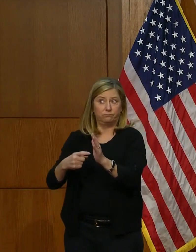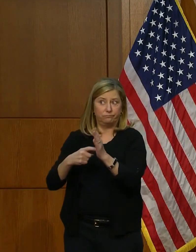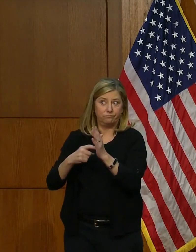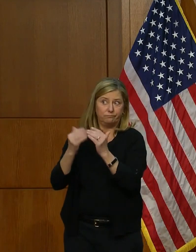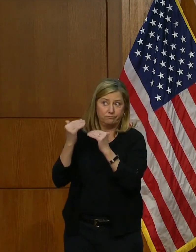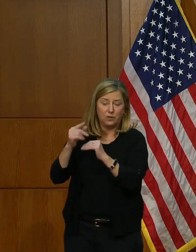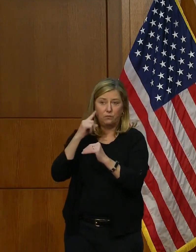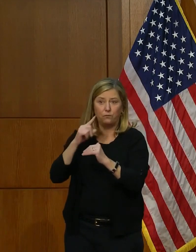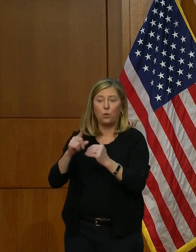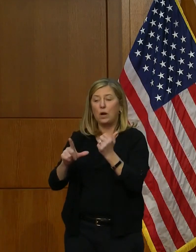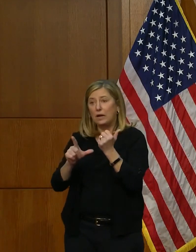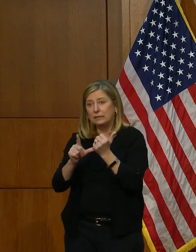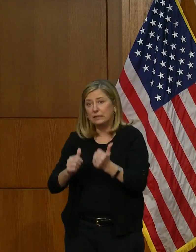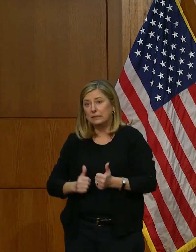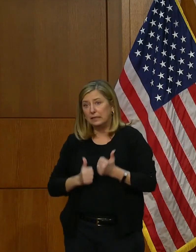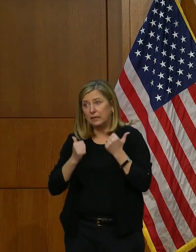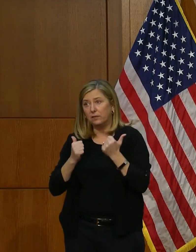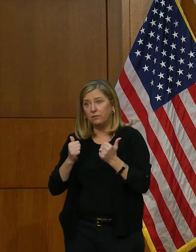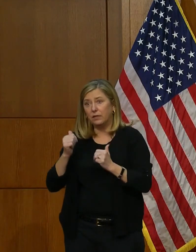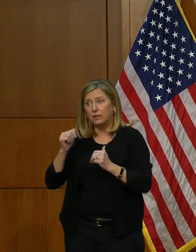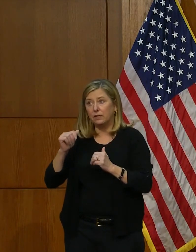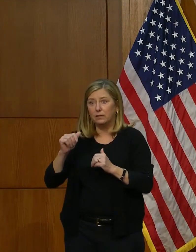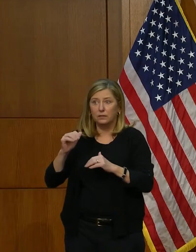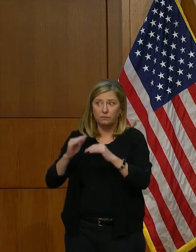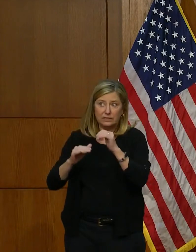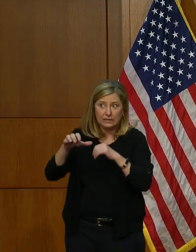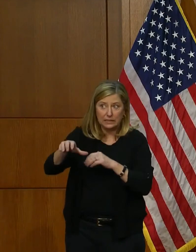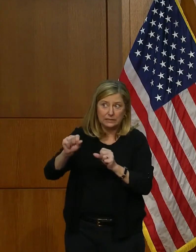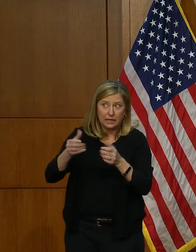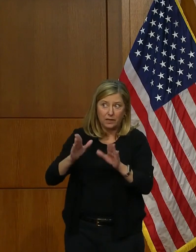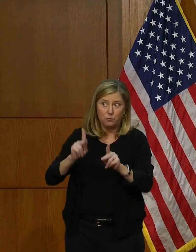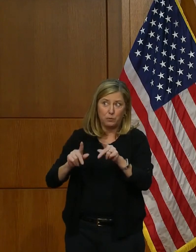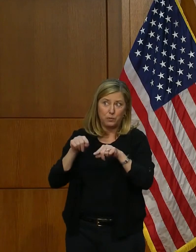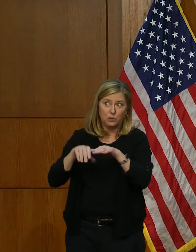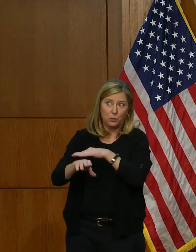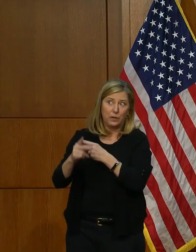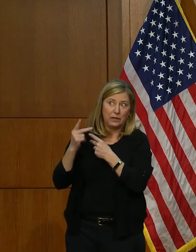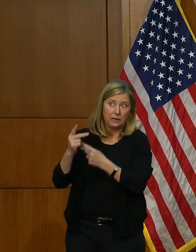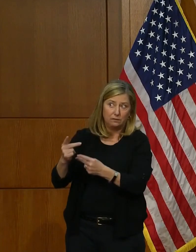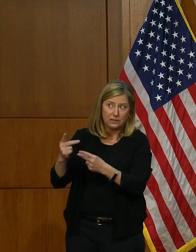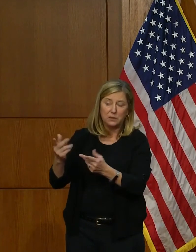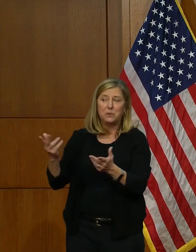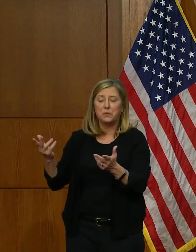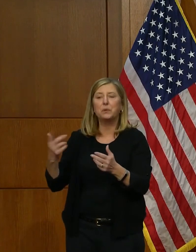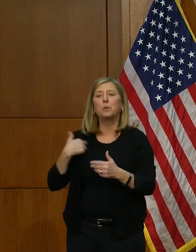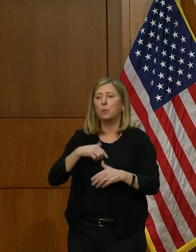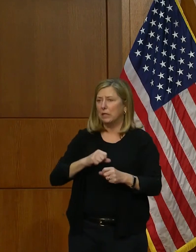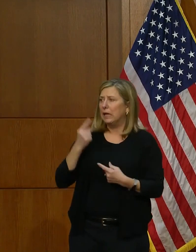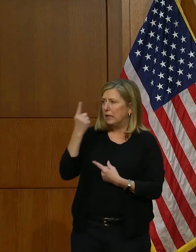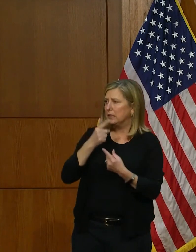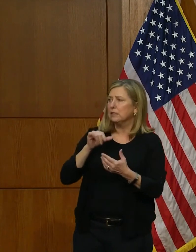GUIDELINES FOR SKILLED NURSING FACILITIES, ASSISTED LIVING